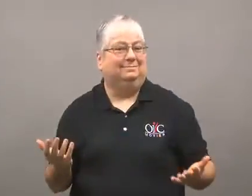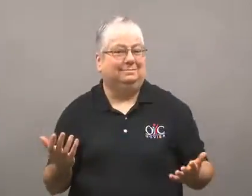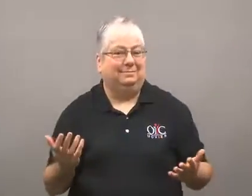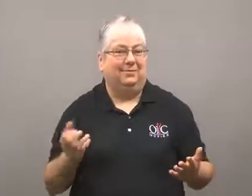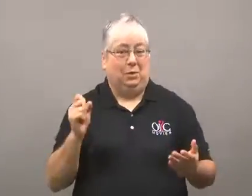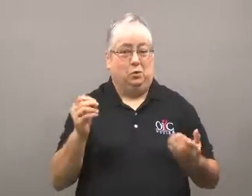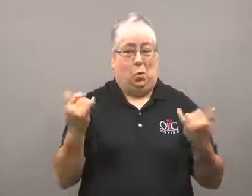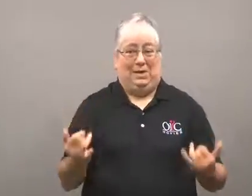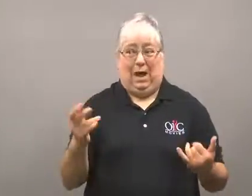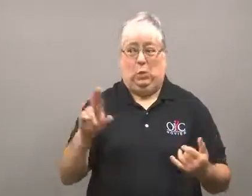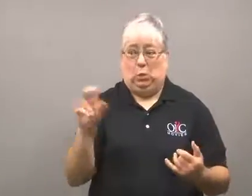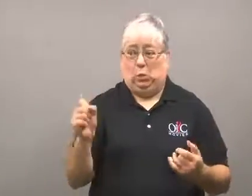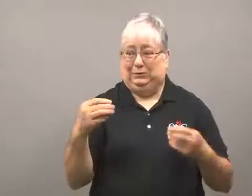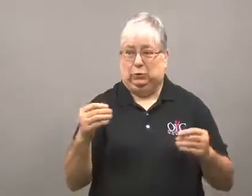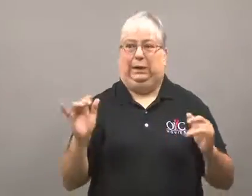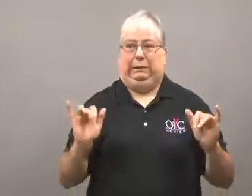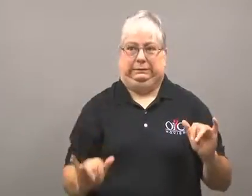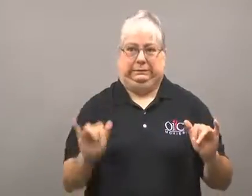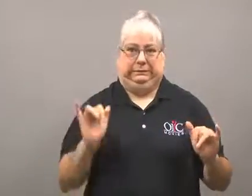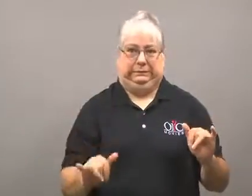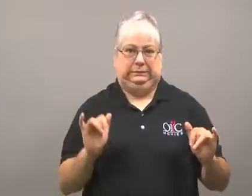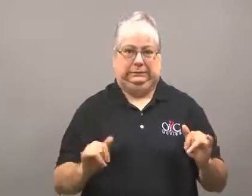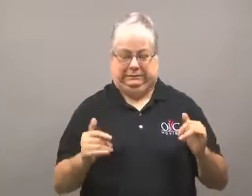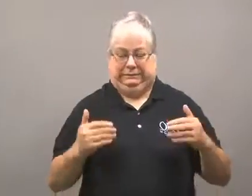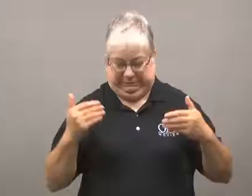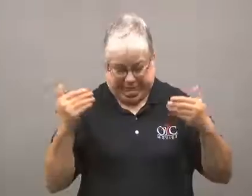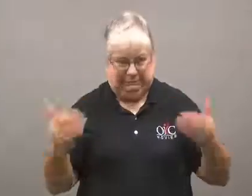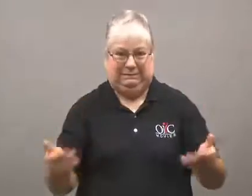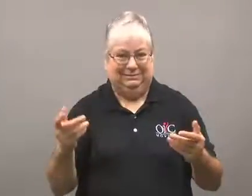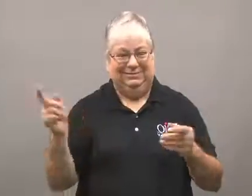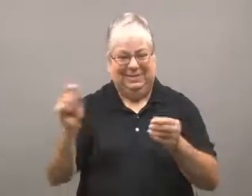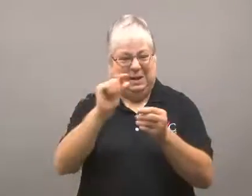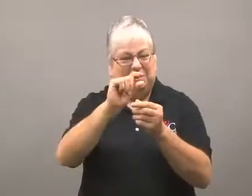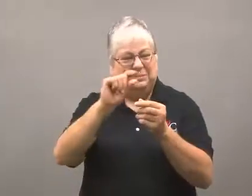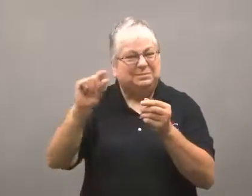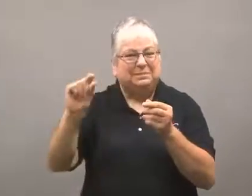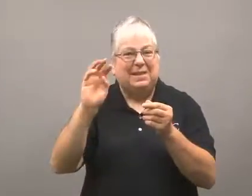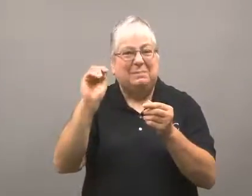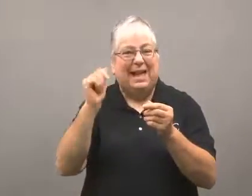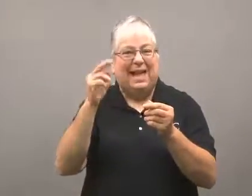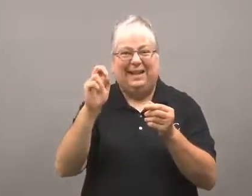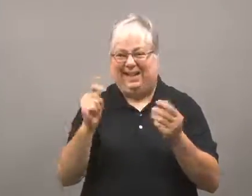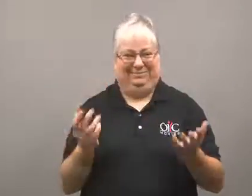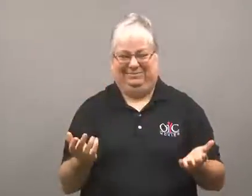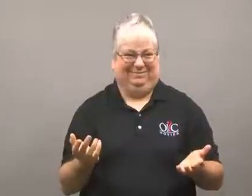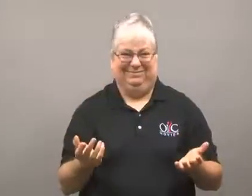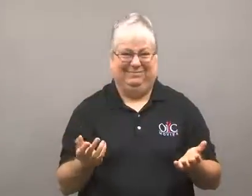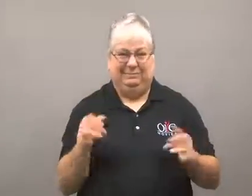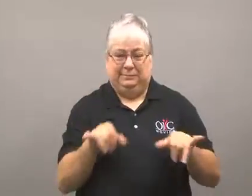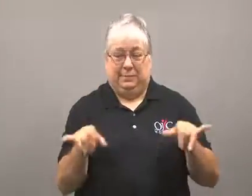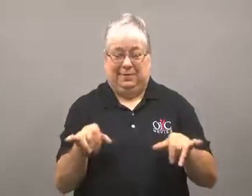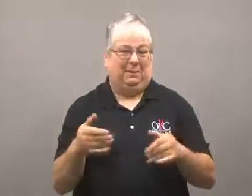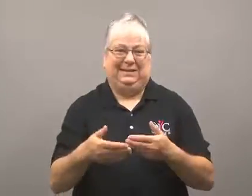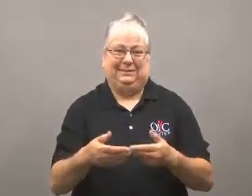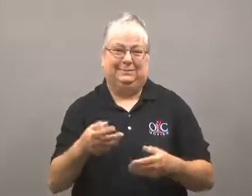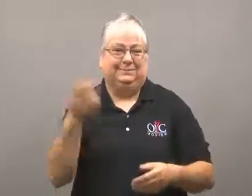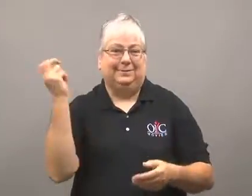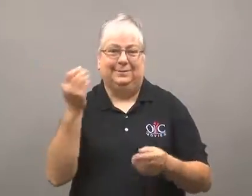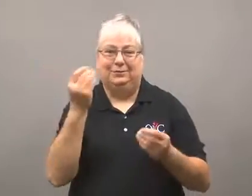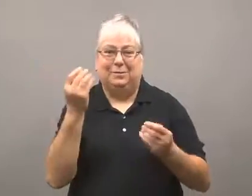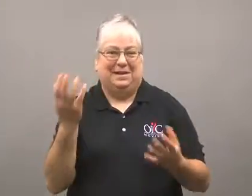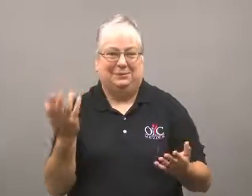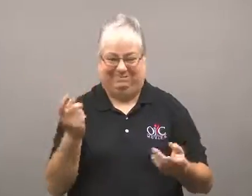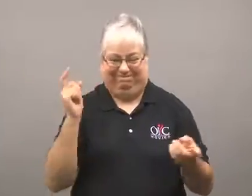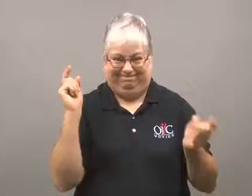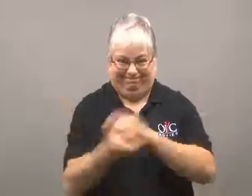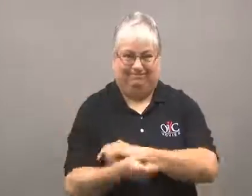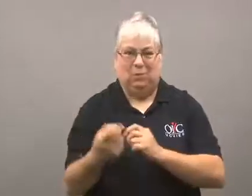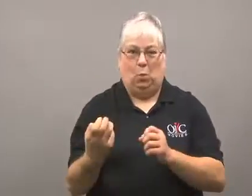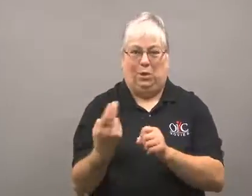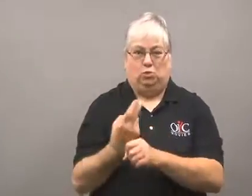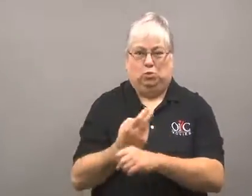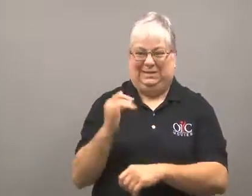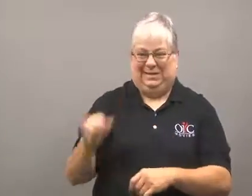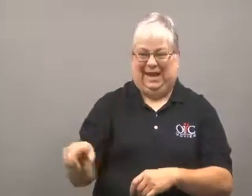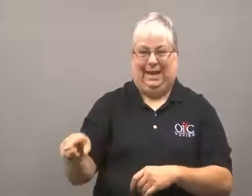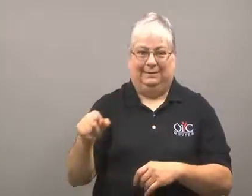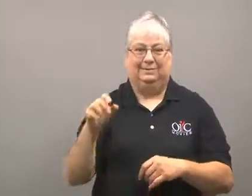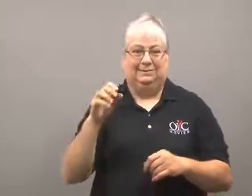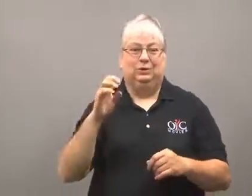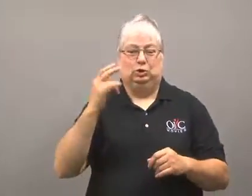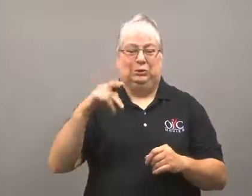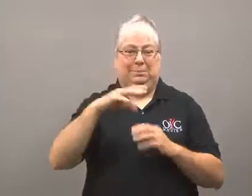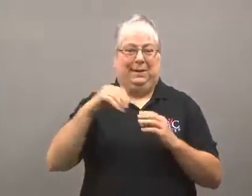The U.S. retail industry recognizes the magnetic strip is not secure enough.